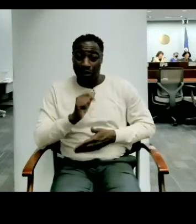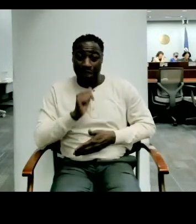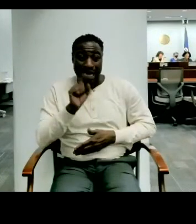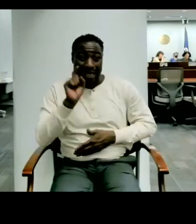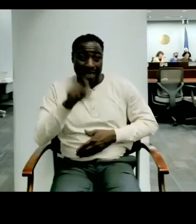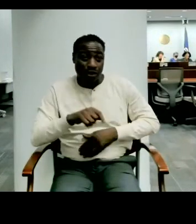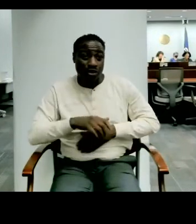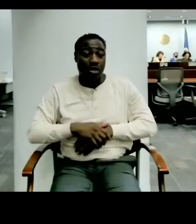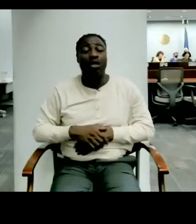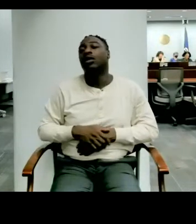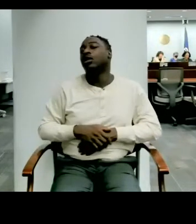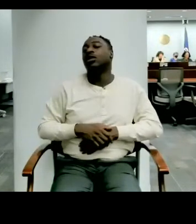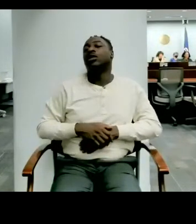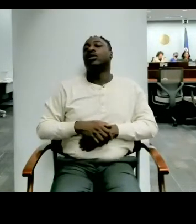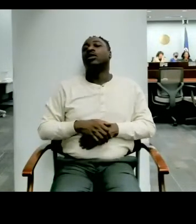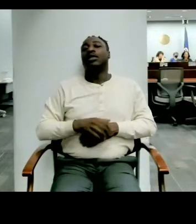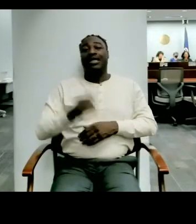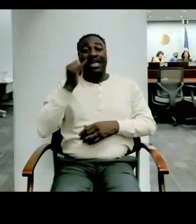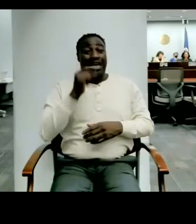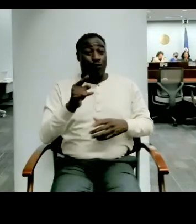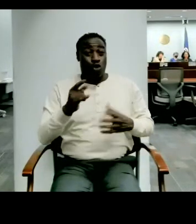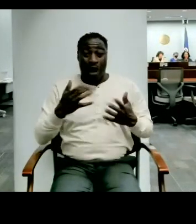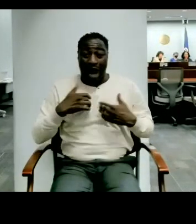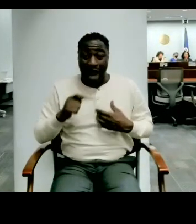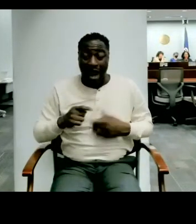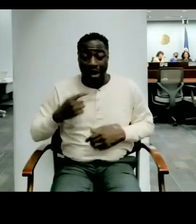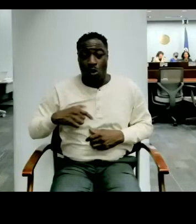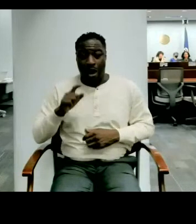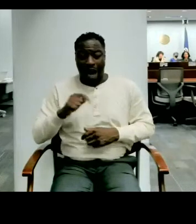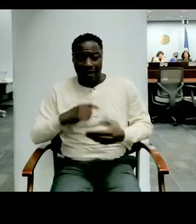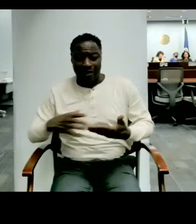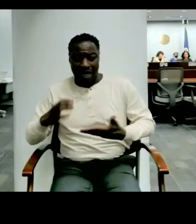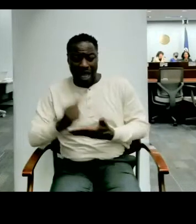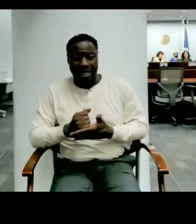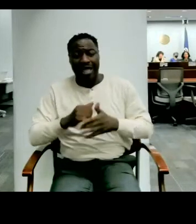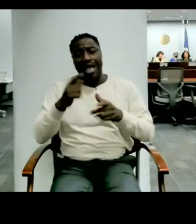this overzealous if you have it we have to collect it. As opposed to a thoughtful